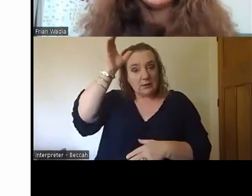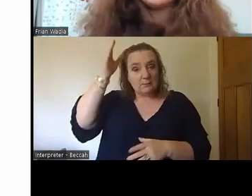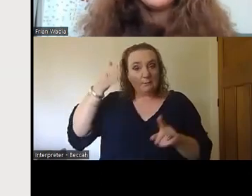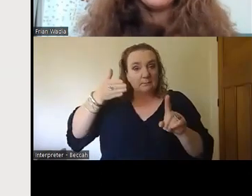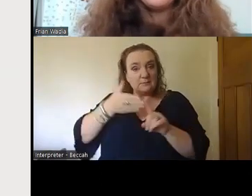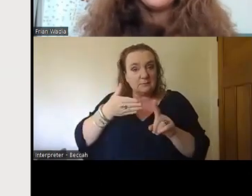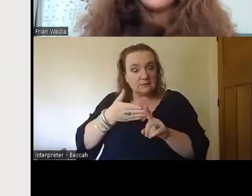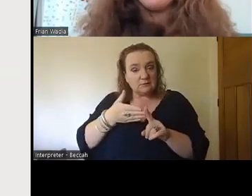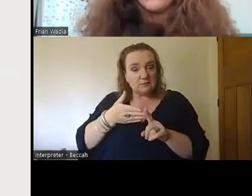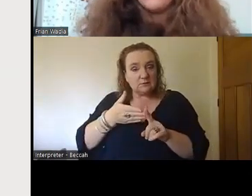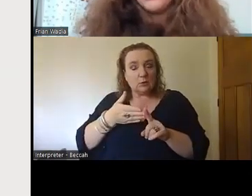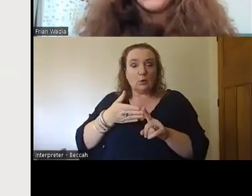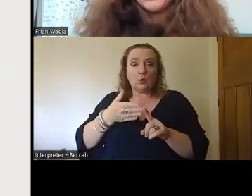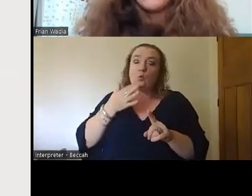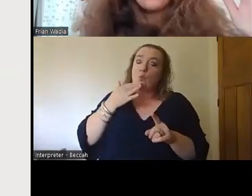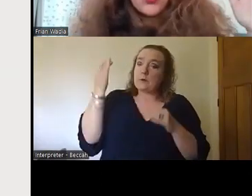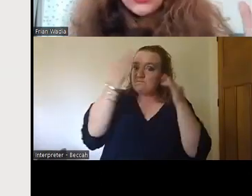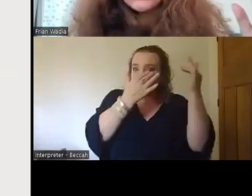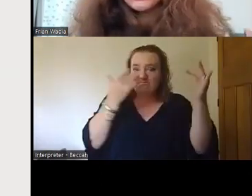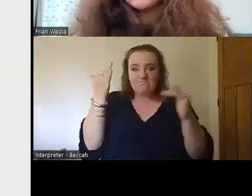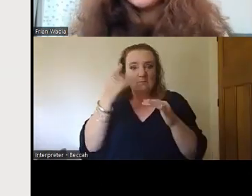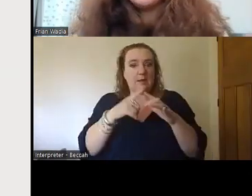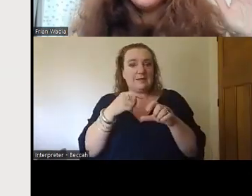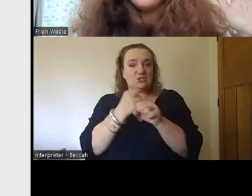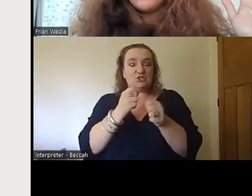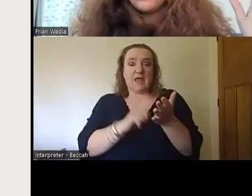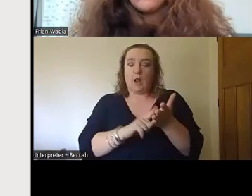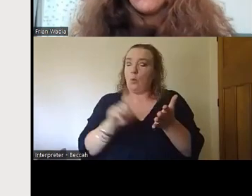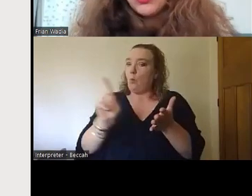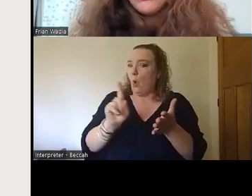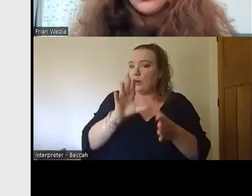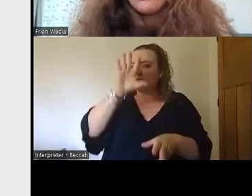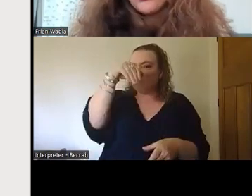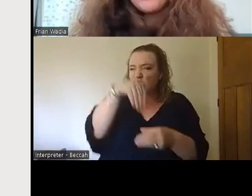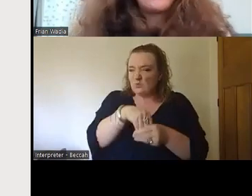to consider when you are embedding EGL. What is inclusion? You know, really, really important.